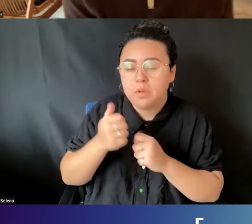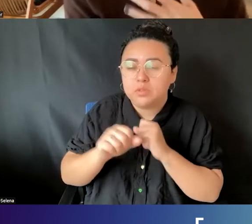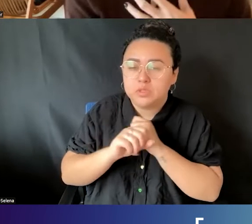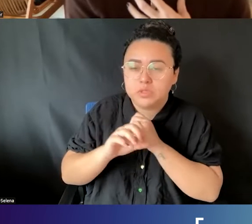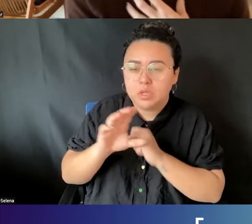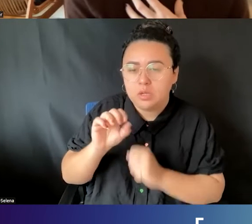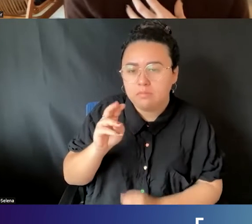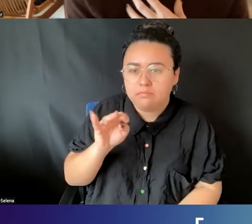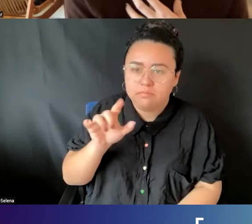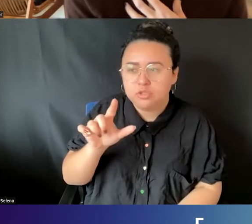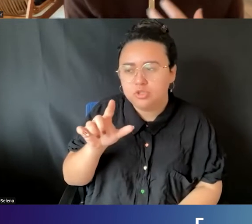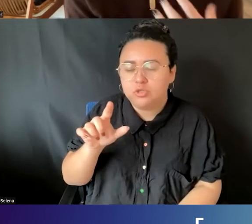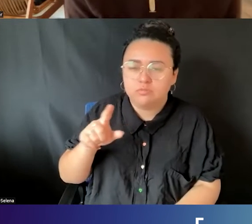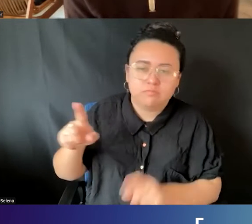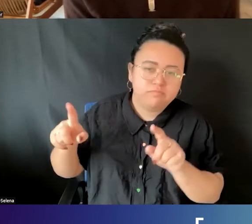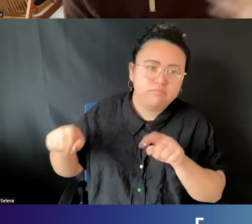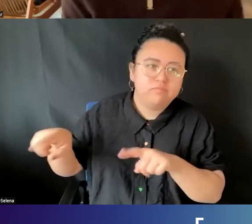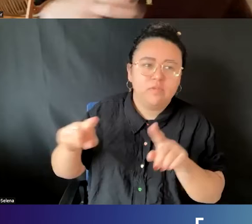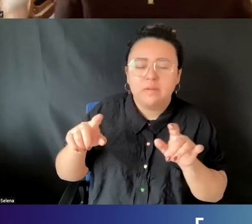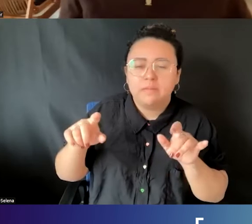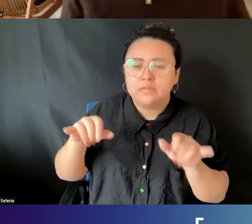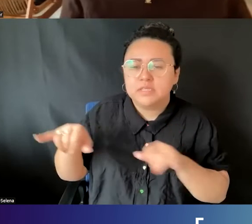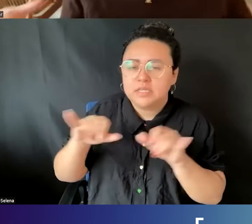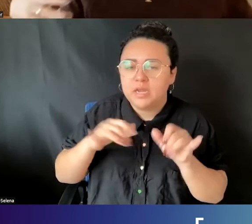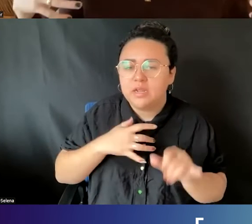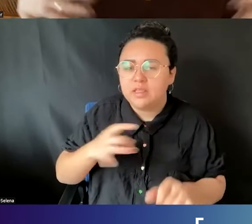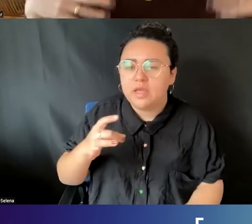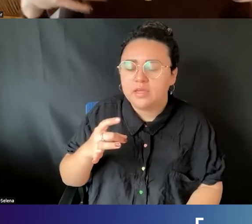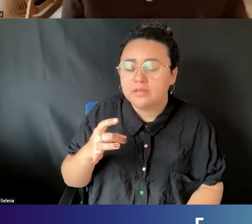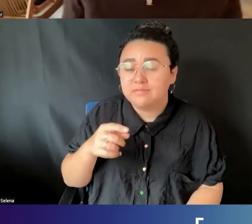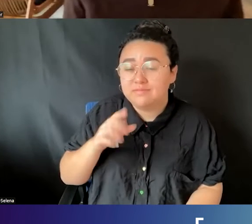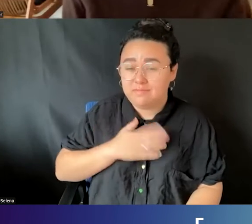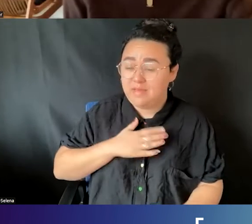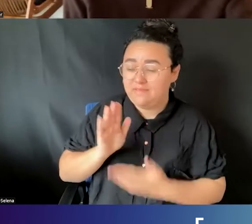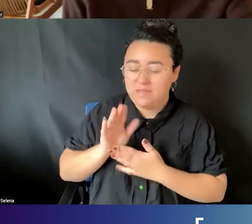But I think we felt very confident that, like, this is a film that is going to connect with audiences.